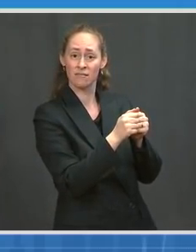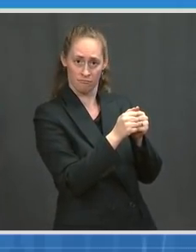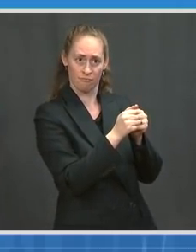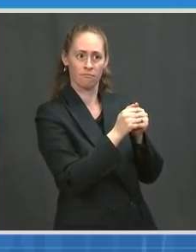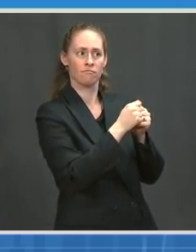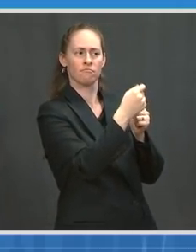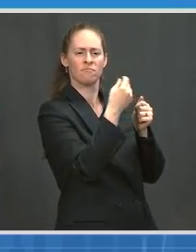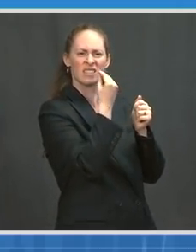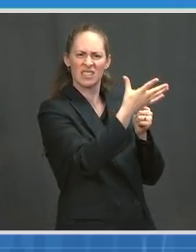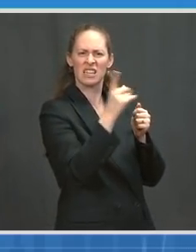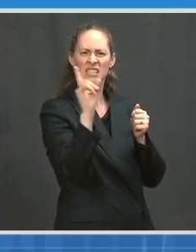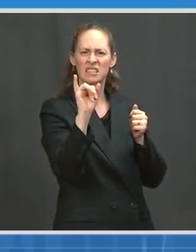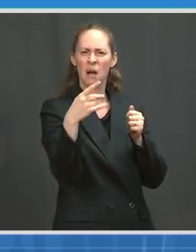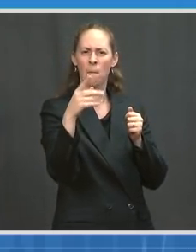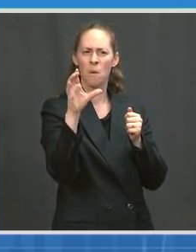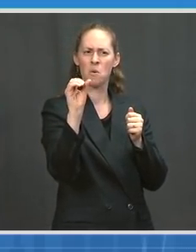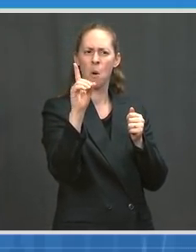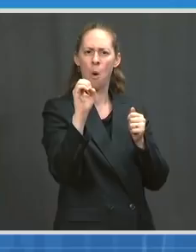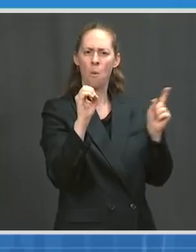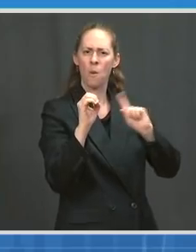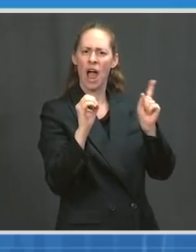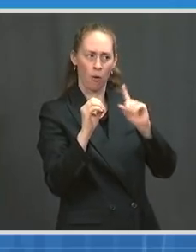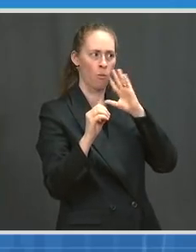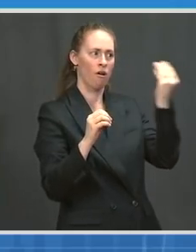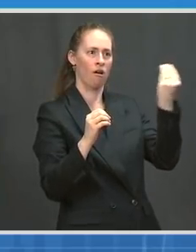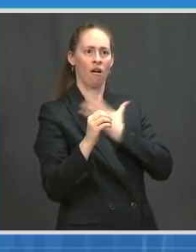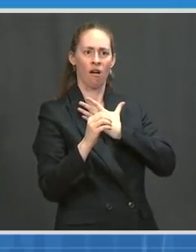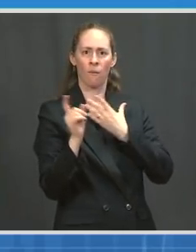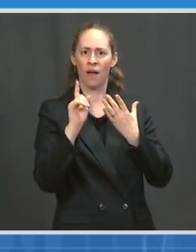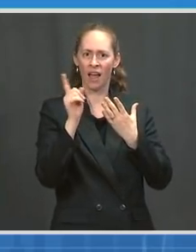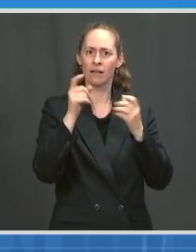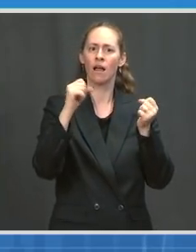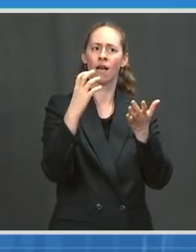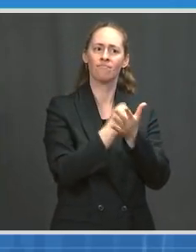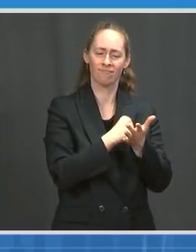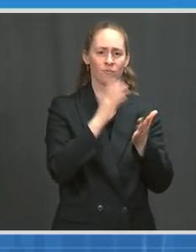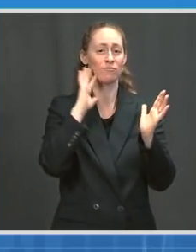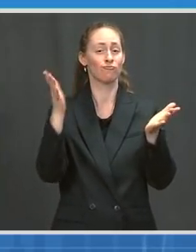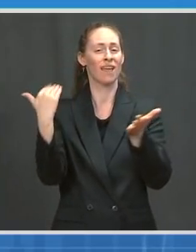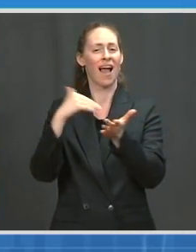and you'll figure out where to get vaccinated. And we will be talking to you again on Friday. Thank you.